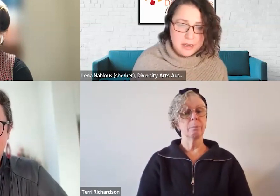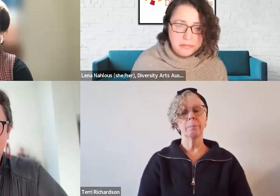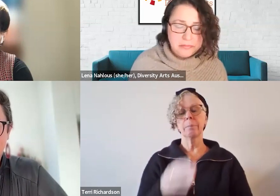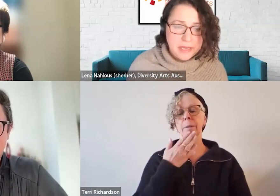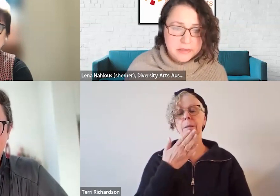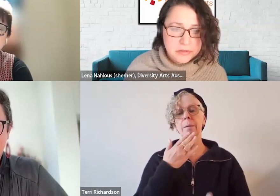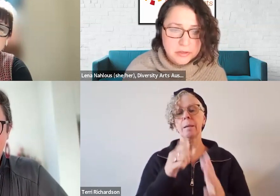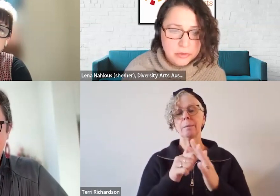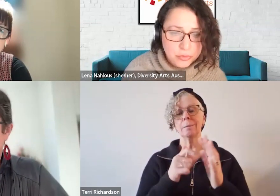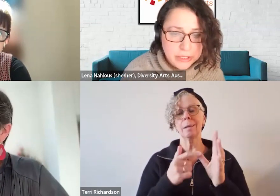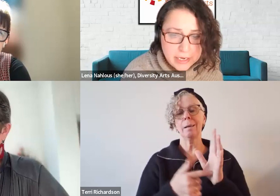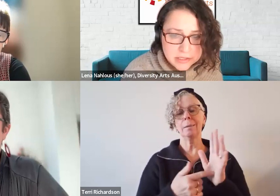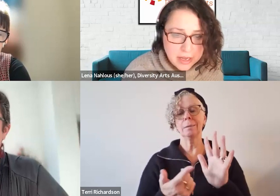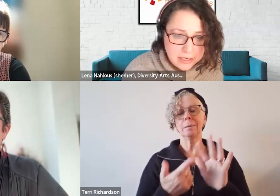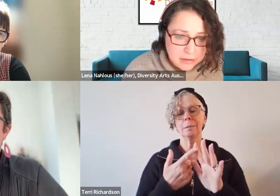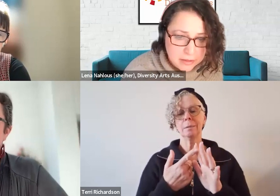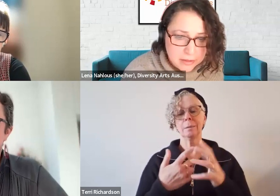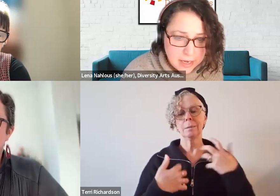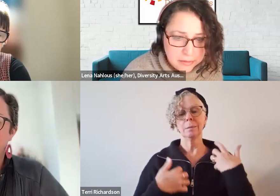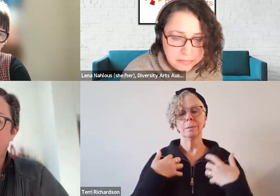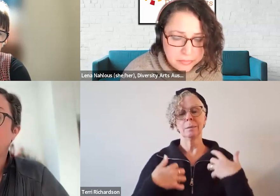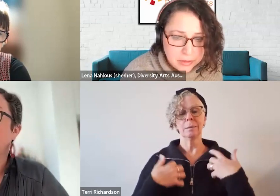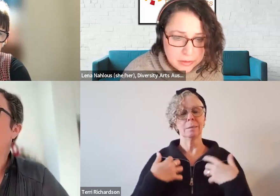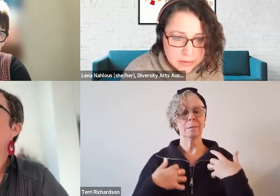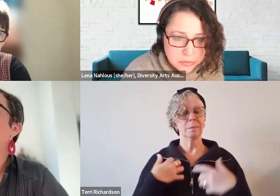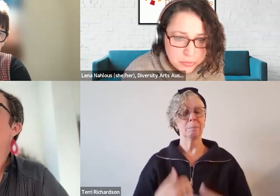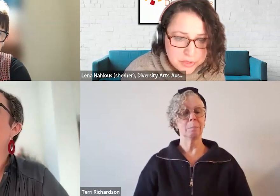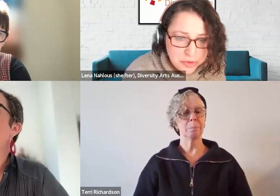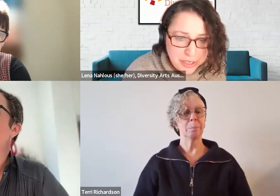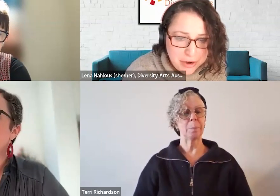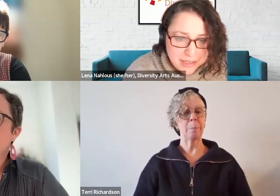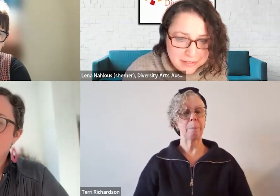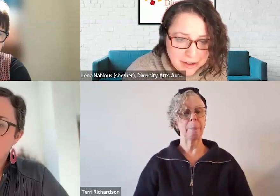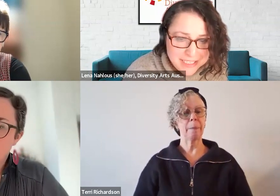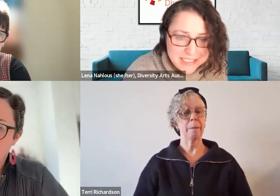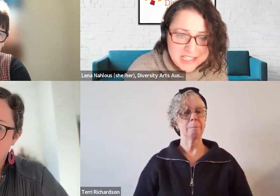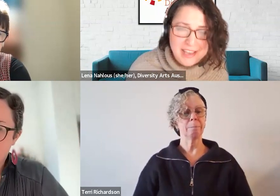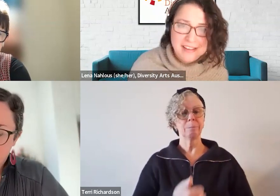That's really exciting. Some really great ideas there.